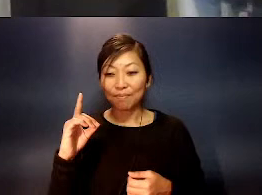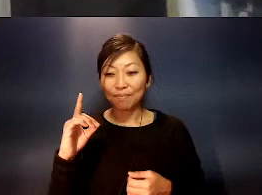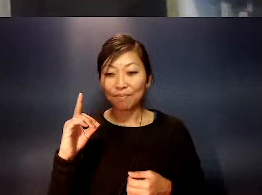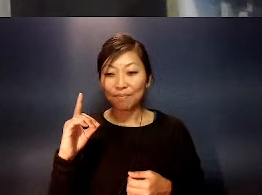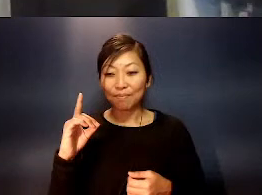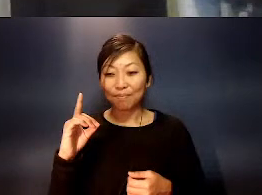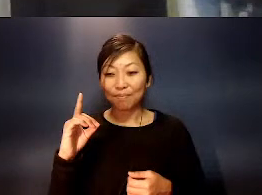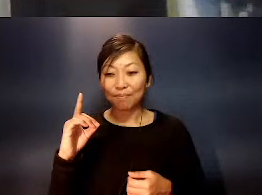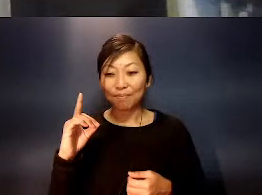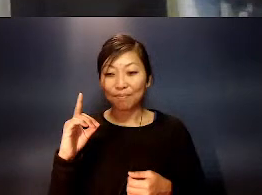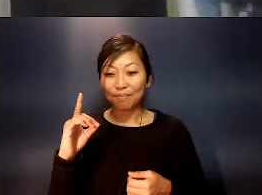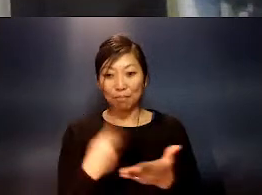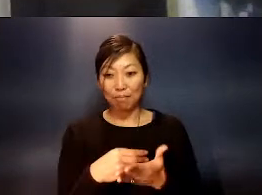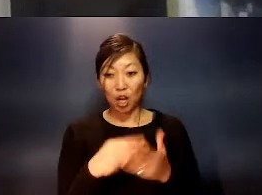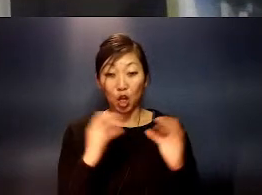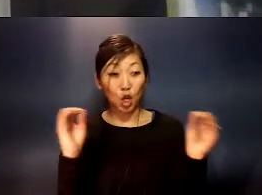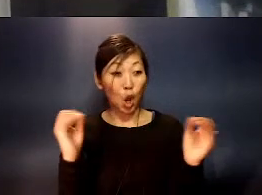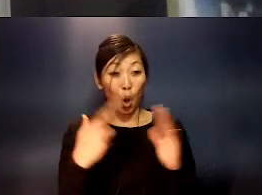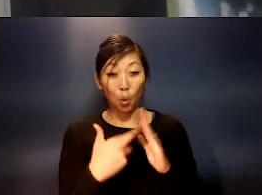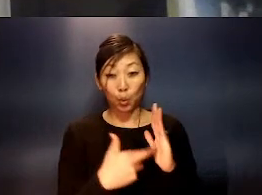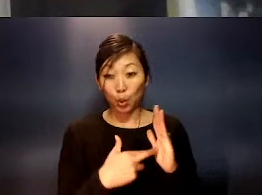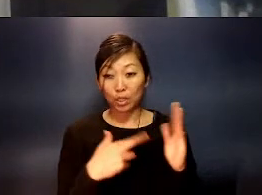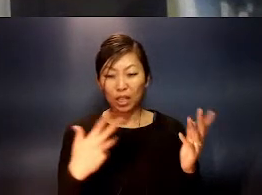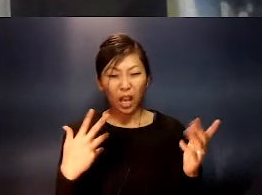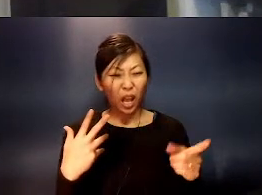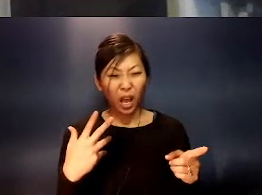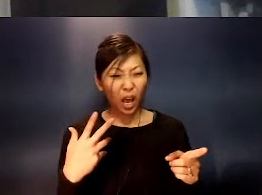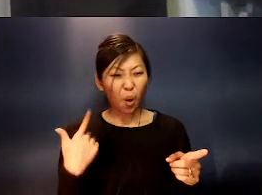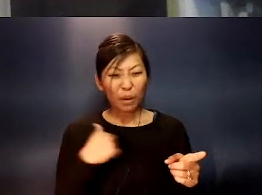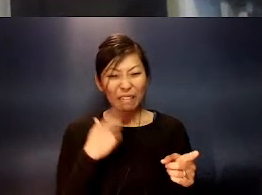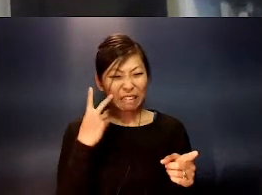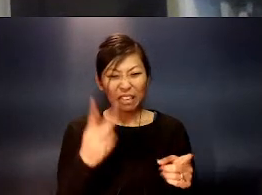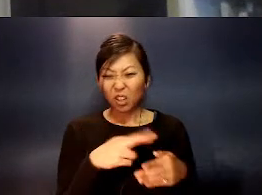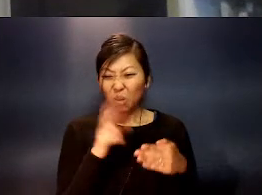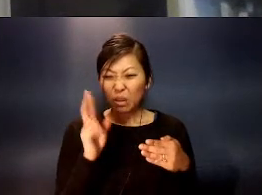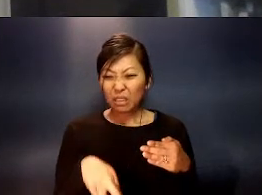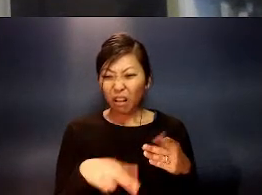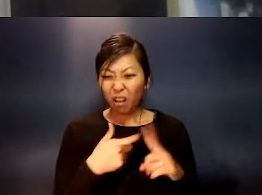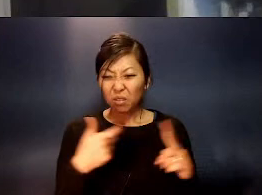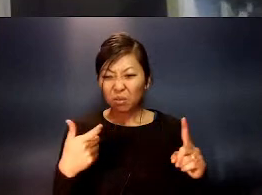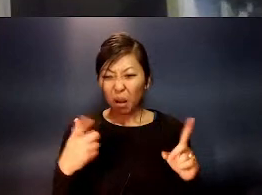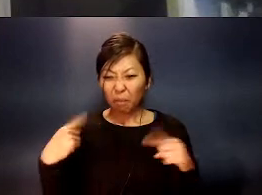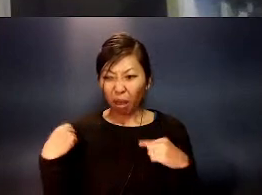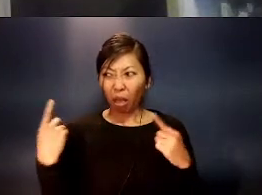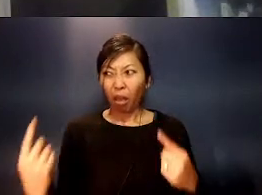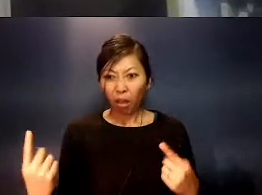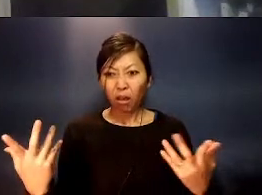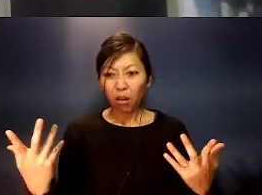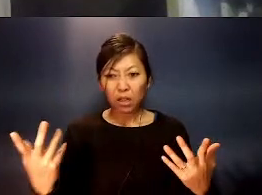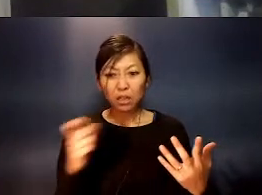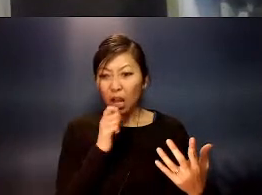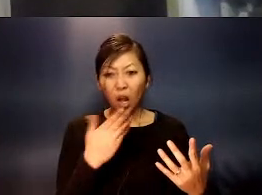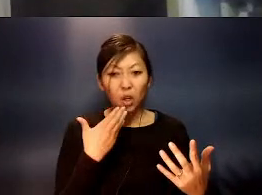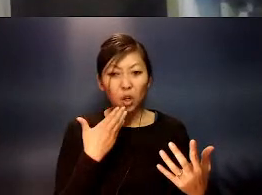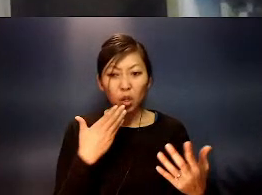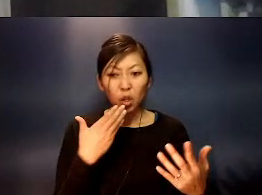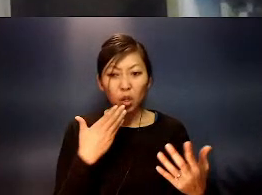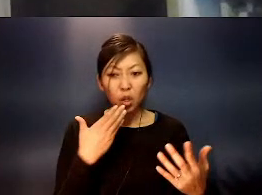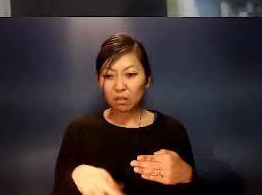DEPARTMENT -- THAT WE ARE RECEIVING FROM THE DEPARTMENT AT THIS POINT. THAT IS WHY I WILL NOT BE ABLE TO SUPPORT THE BUDGET AS IT CURRENTLY EXISTS AND JUST WANTED TO MAKE SURE THAT